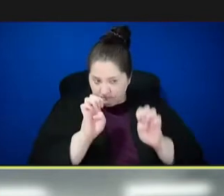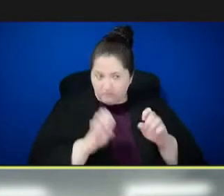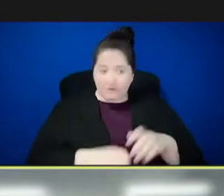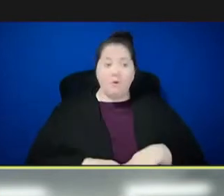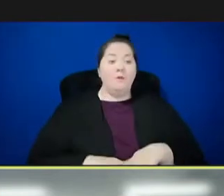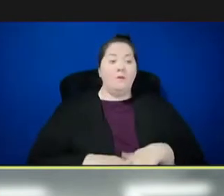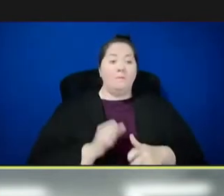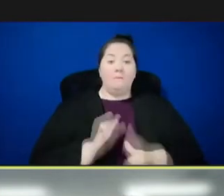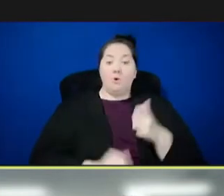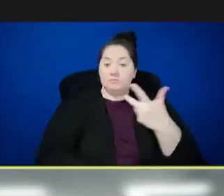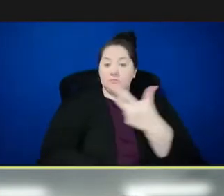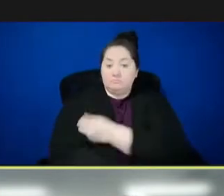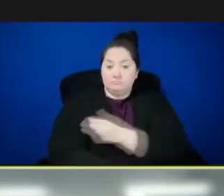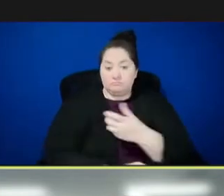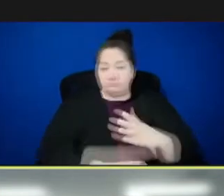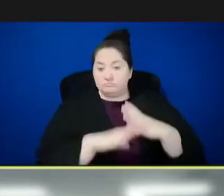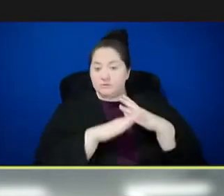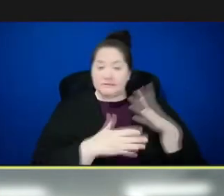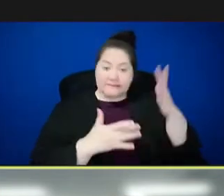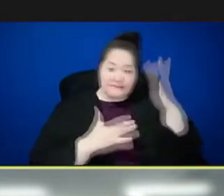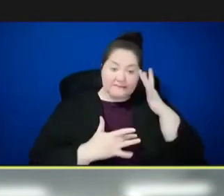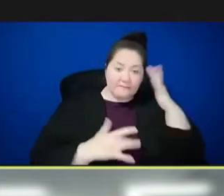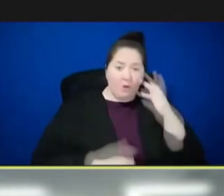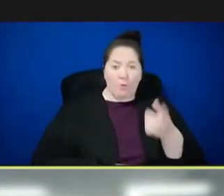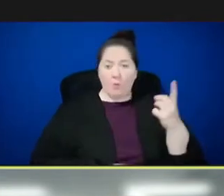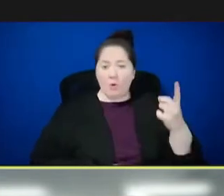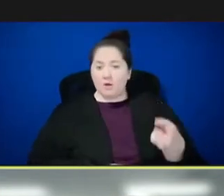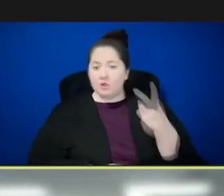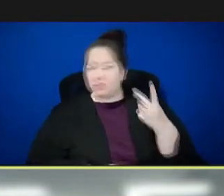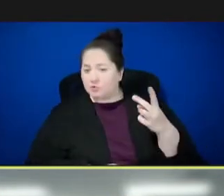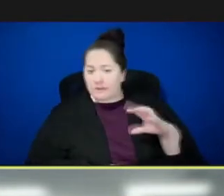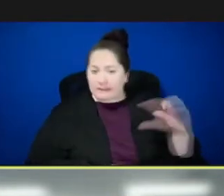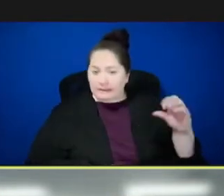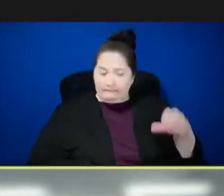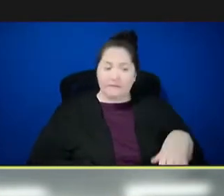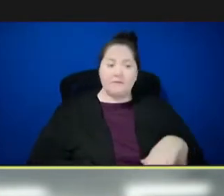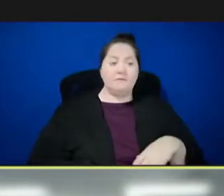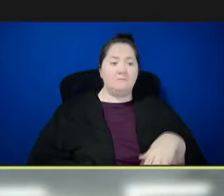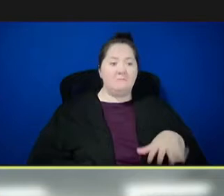being addressed by only one to two candidates and only roughly 10 percent reaching approval,